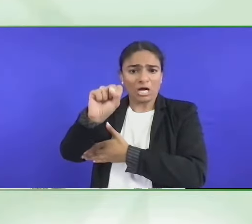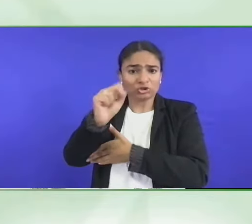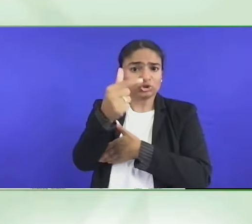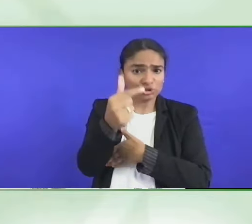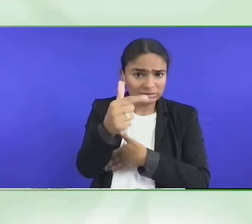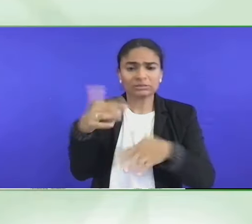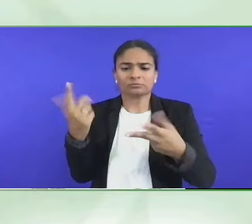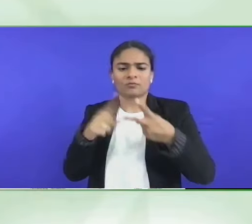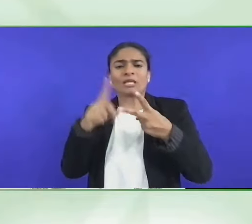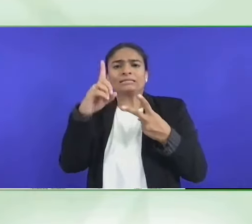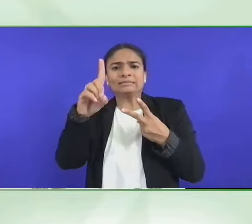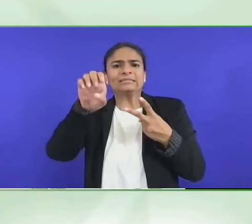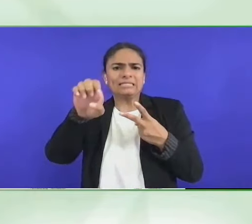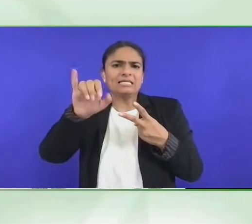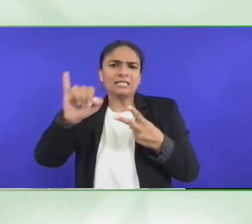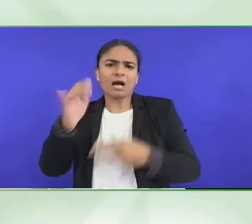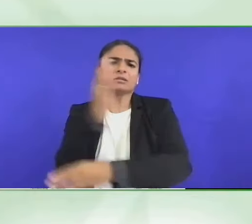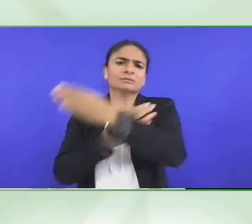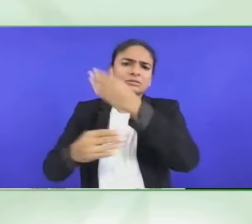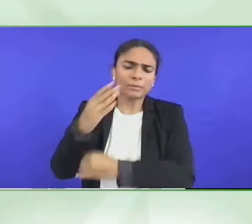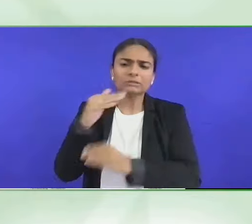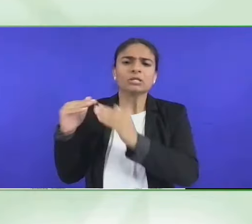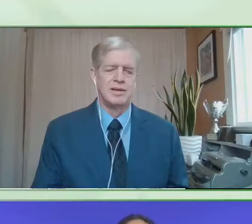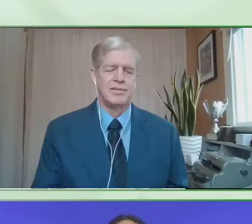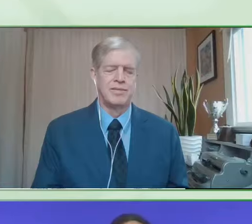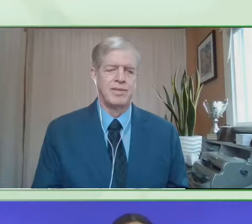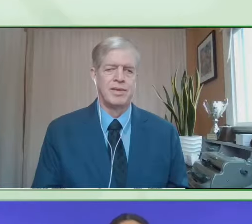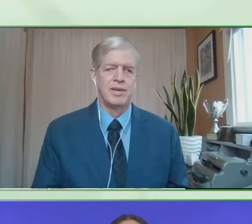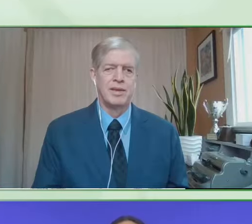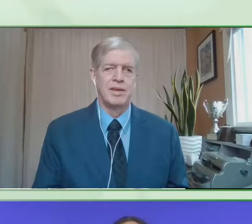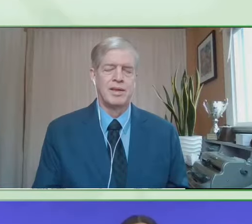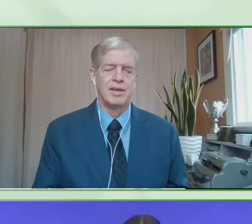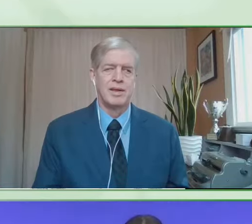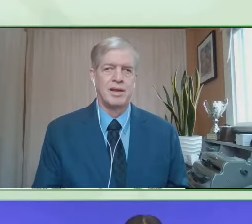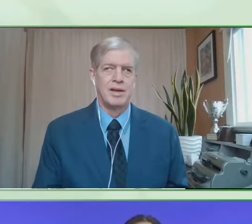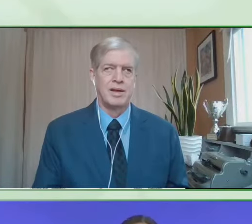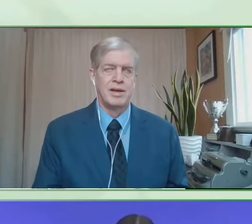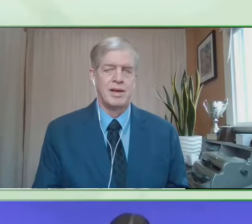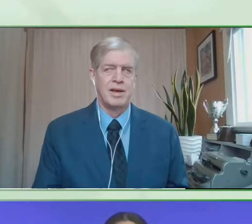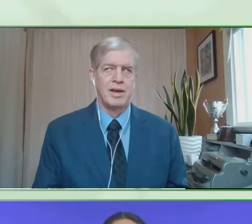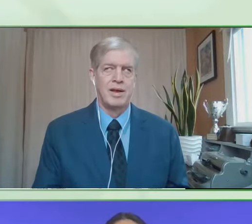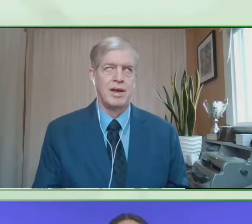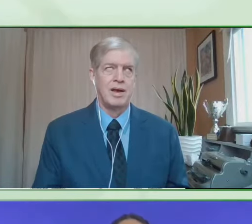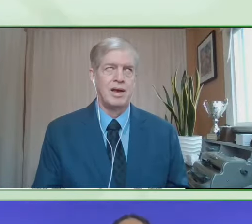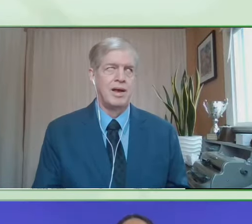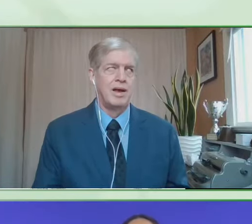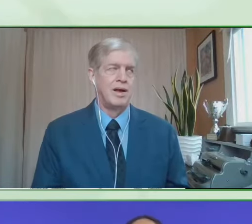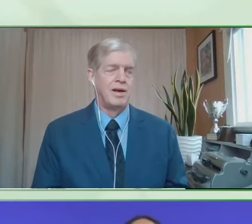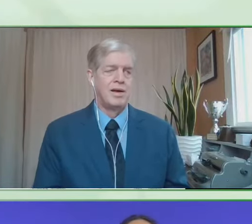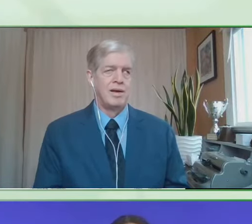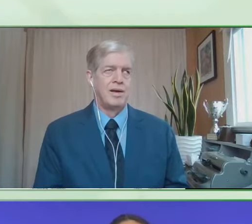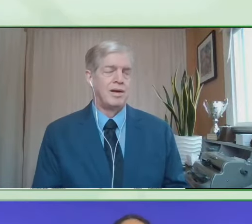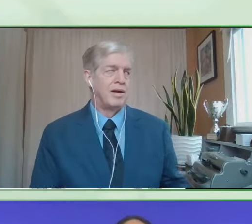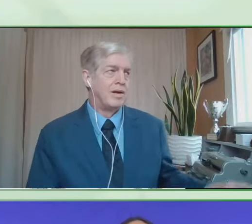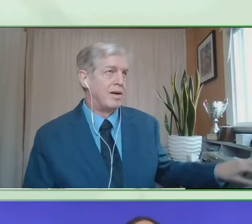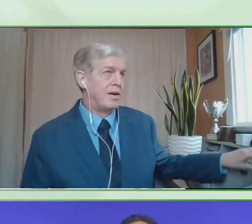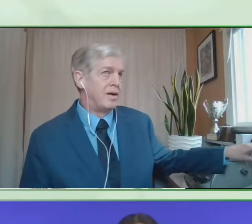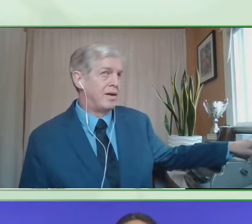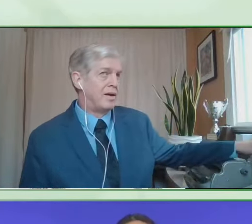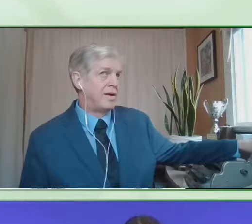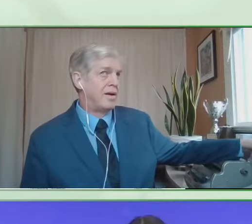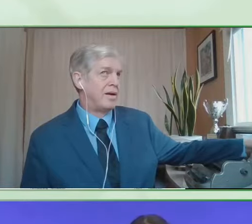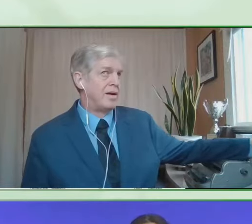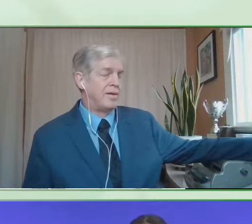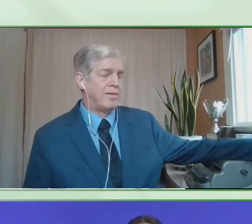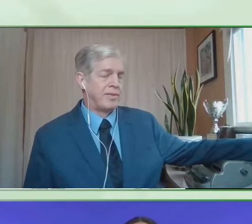Thank you Kirk, he is a wonderful mentor.